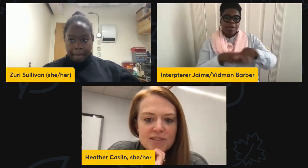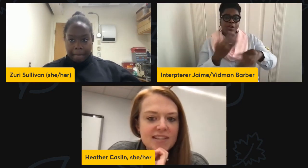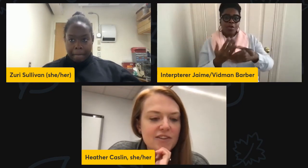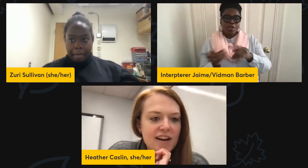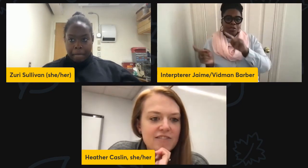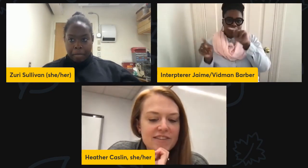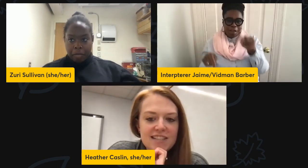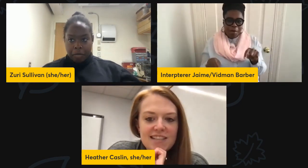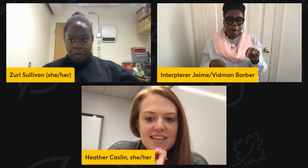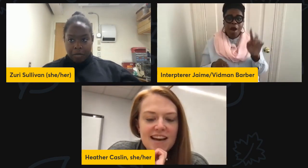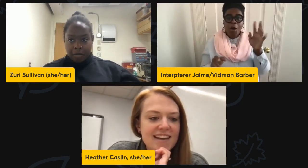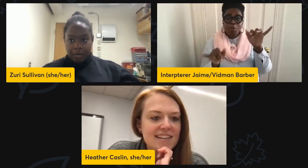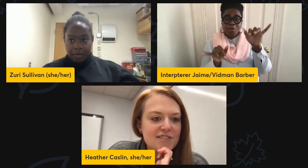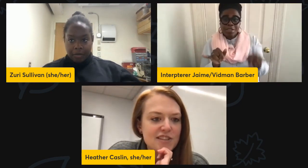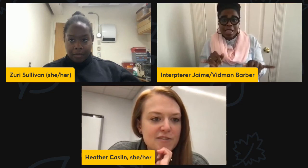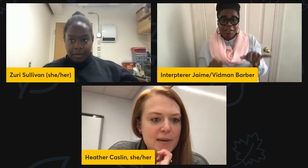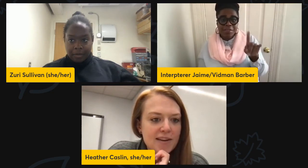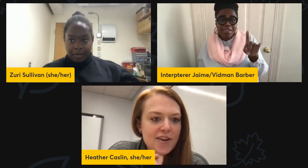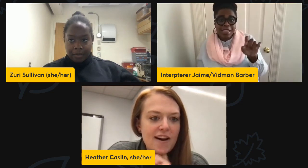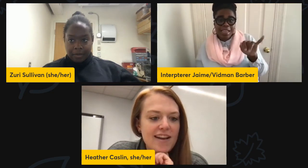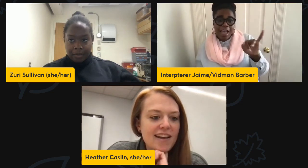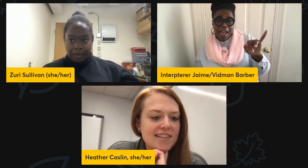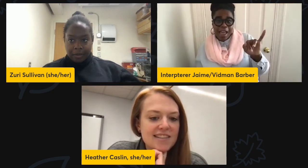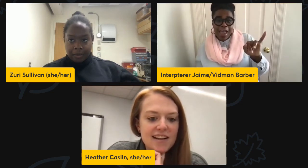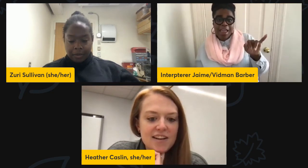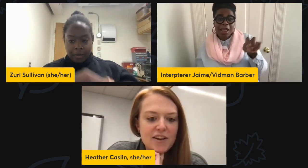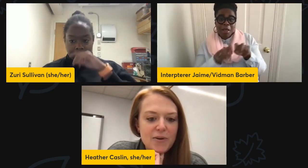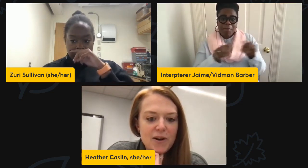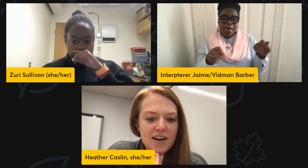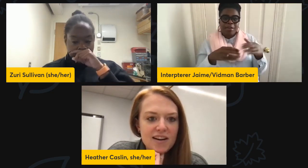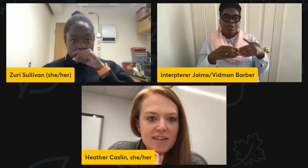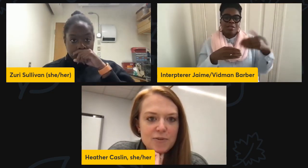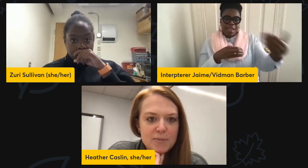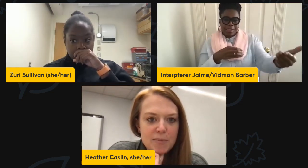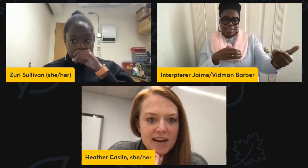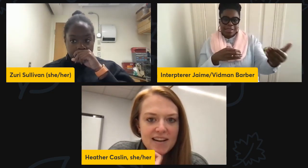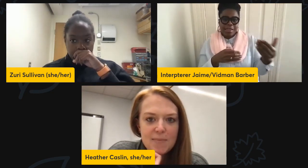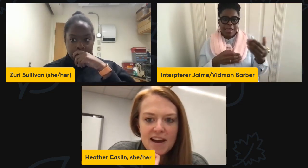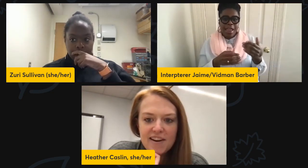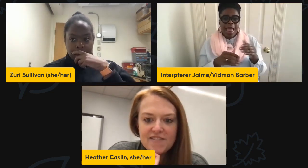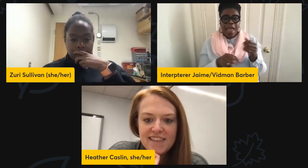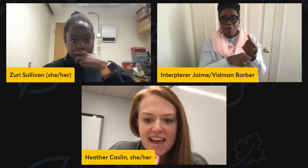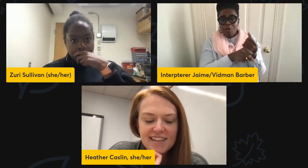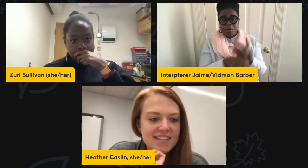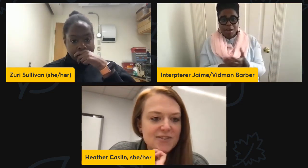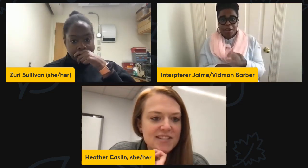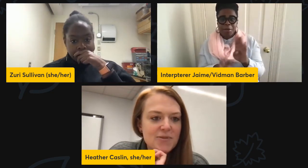you'll stick around for the DEI initiatives panel on next and I know our everyone's preparing in the background for that. So see